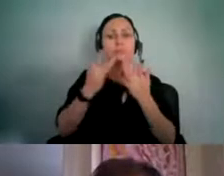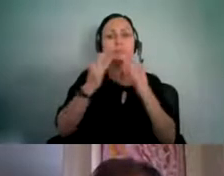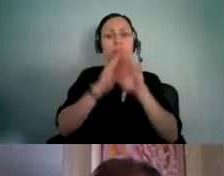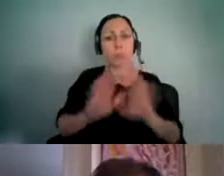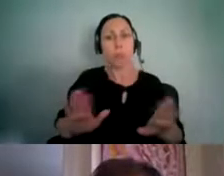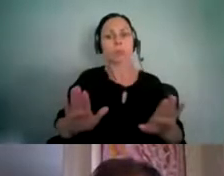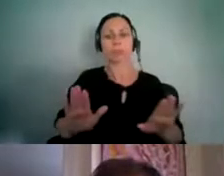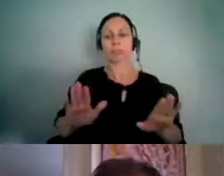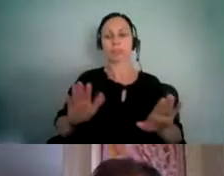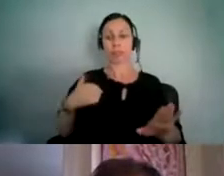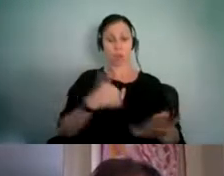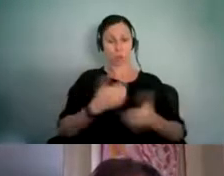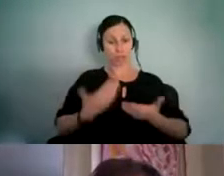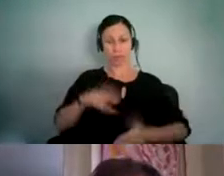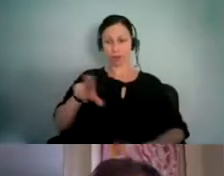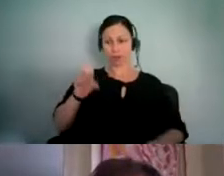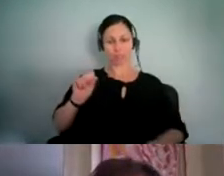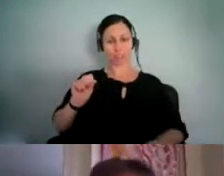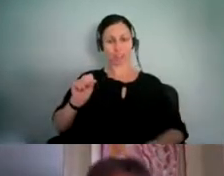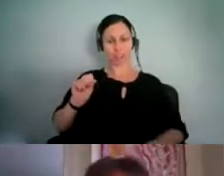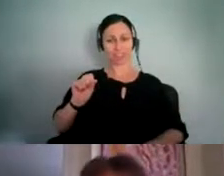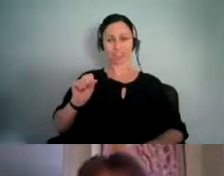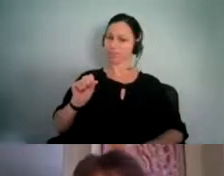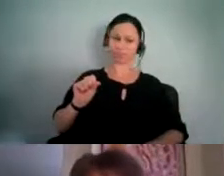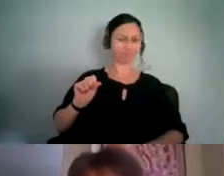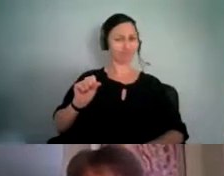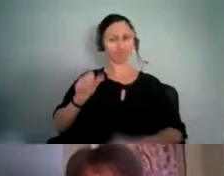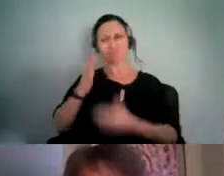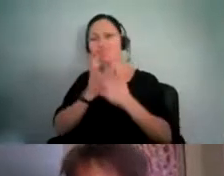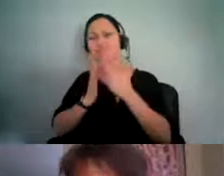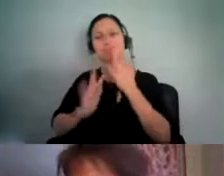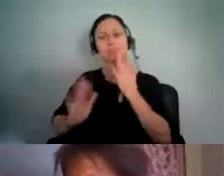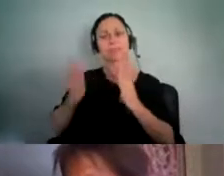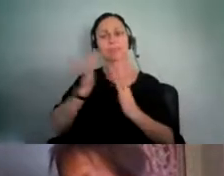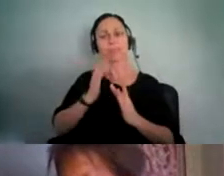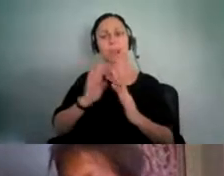have been at the bottom of that barrel and how we are going to get to the top of that